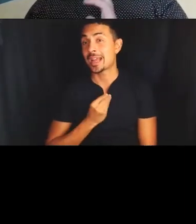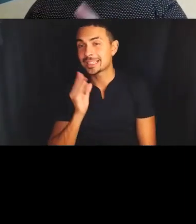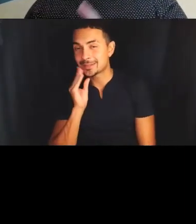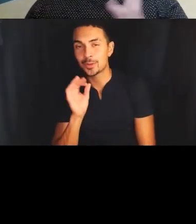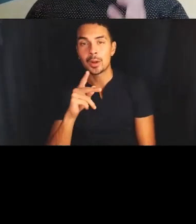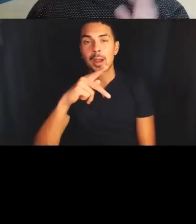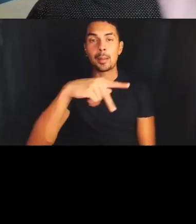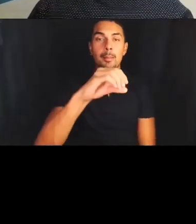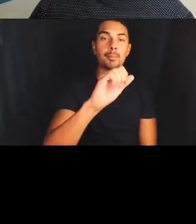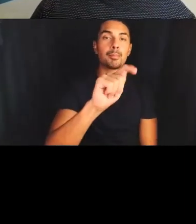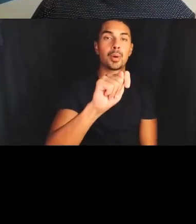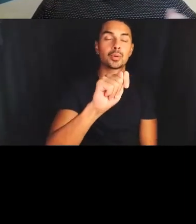queer trans femme,